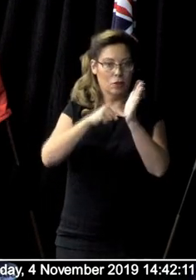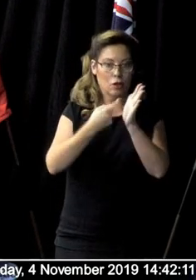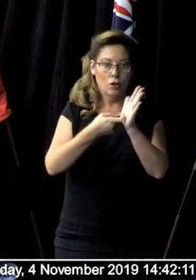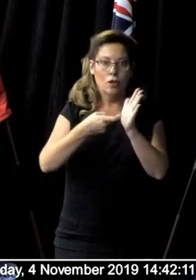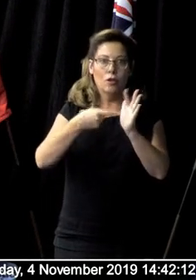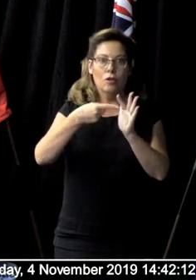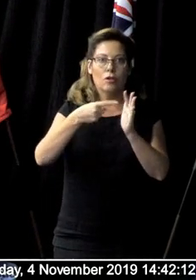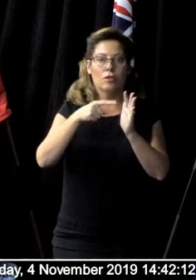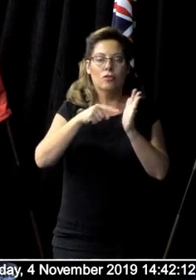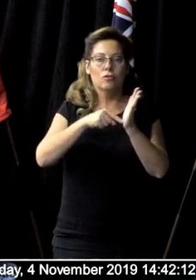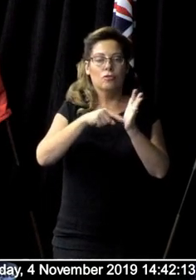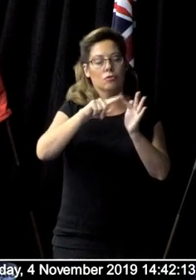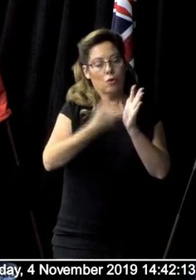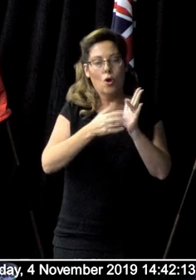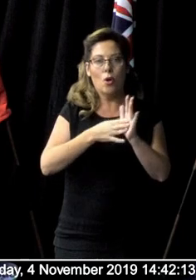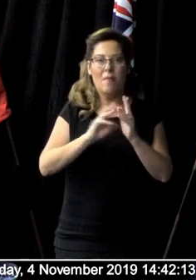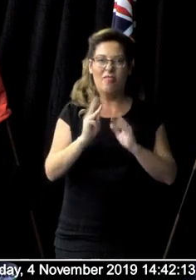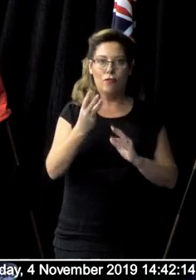going for a couple of hours a day.